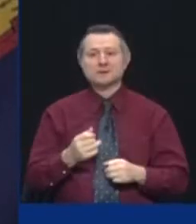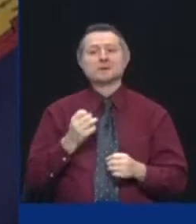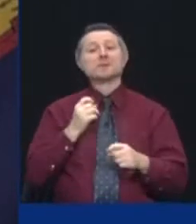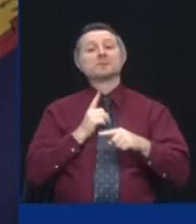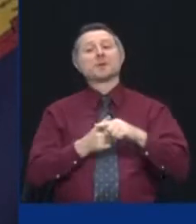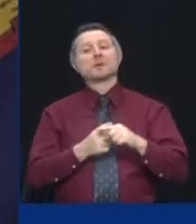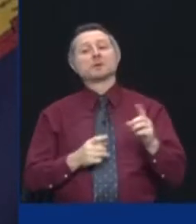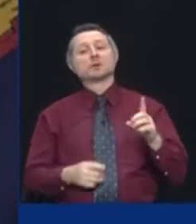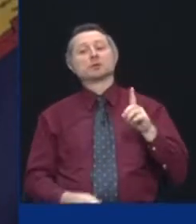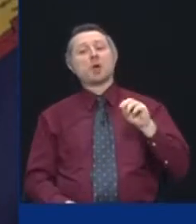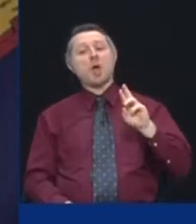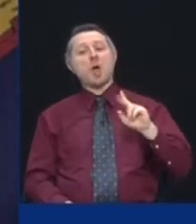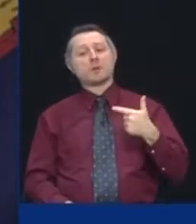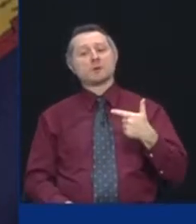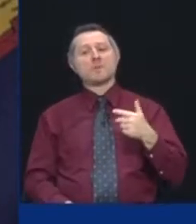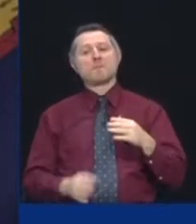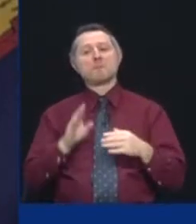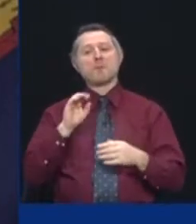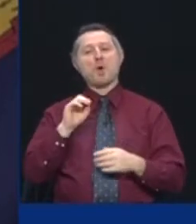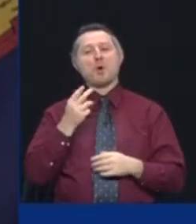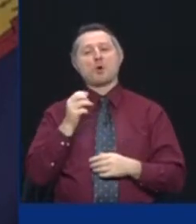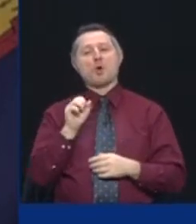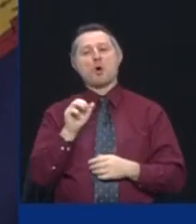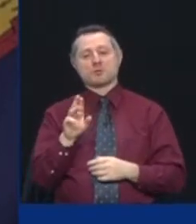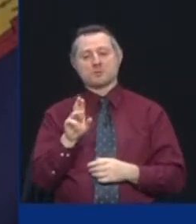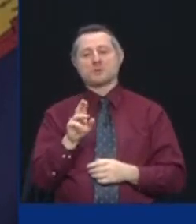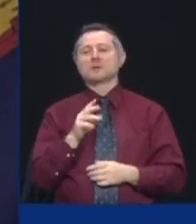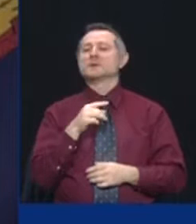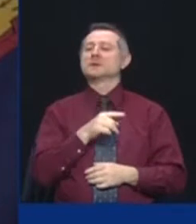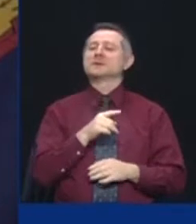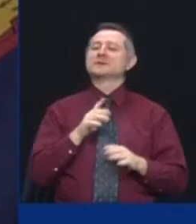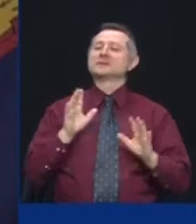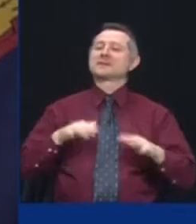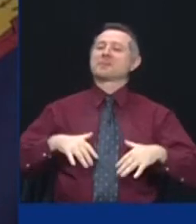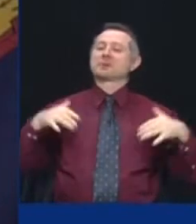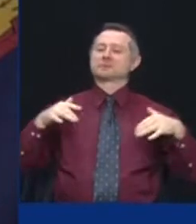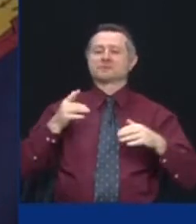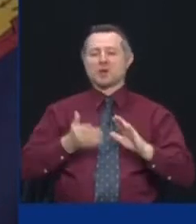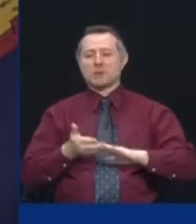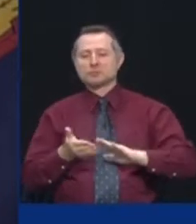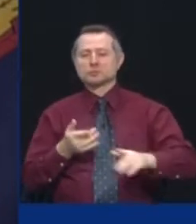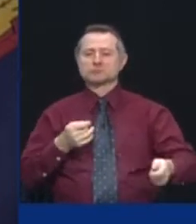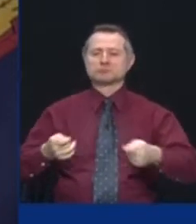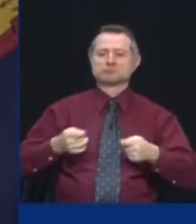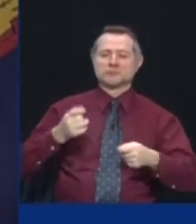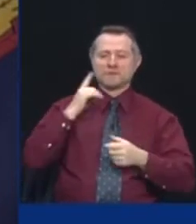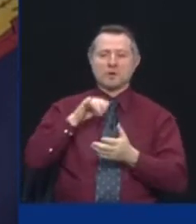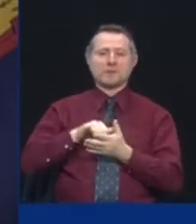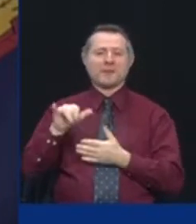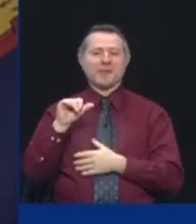I WANT TO THANK THEM VERY MUCH FOR BEING HERE. WE'RE ALSO JOINED BY DOUG BEHAR,